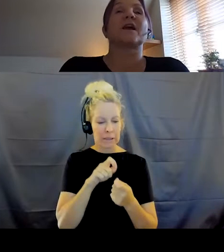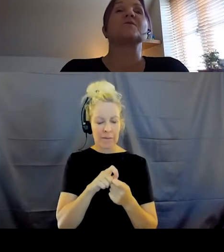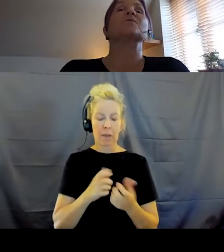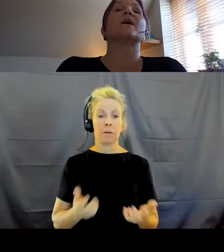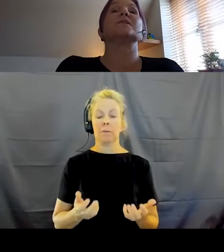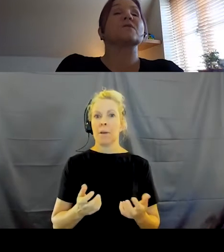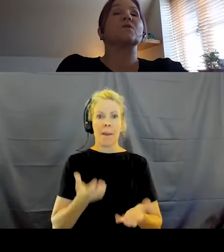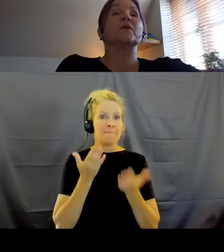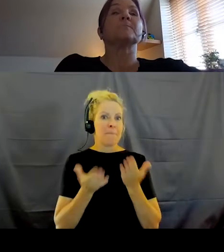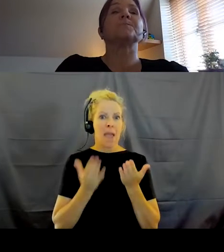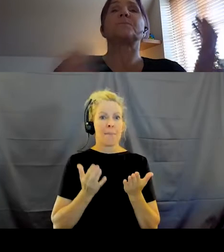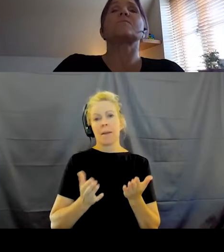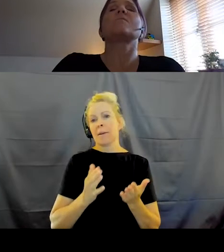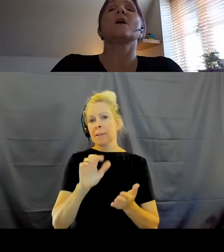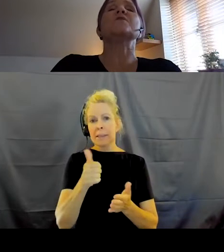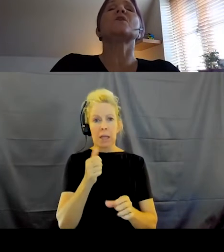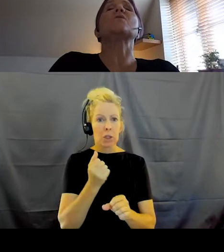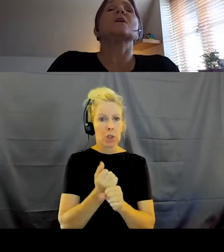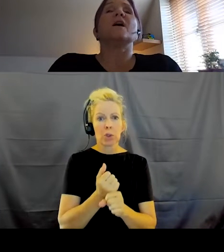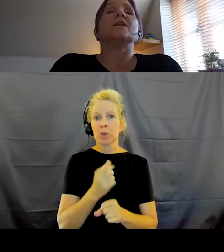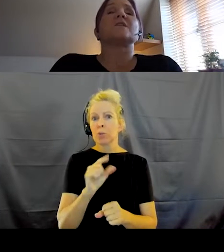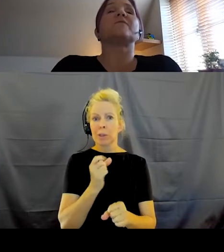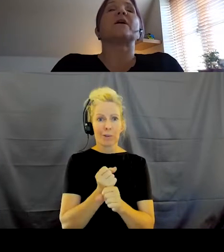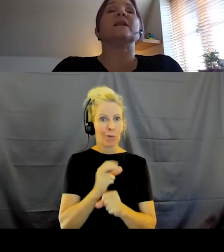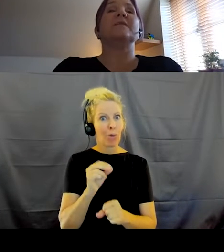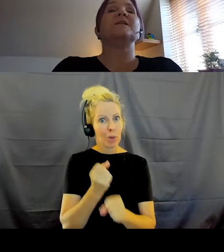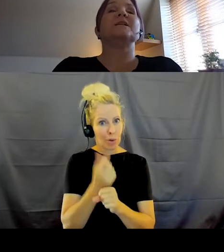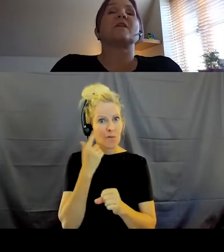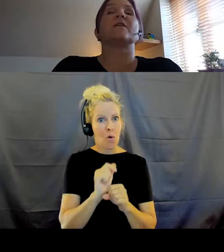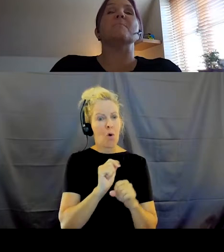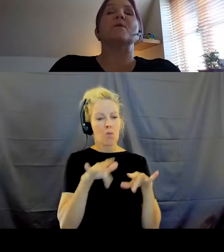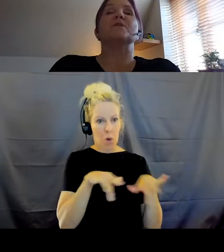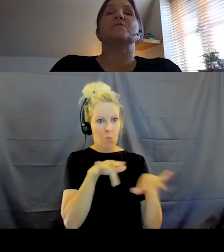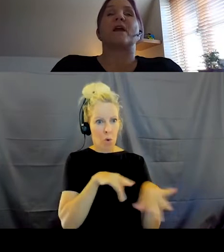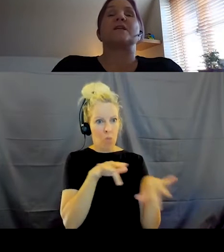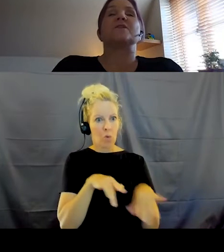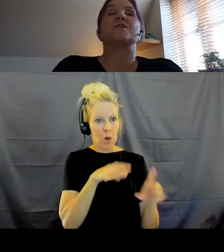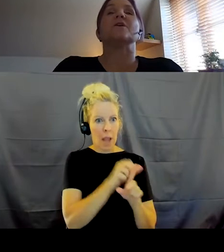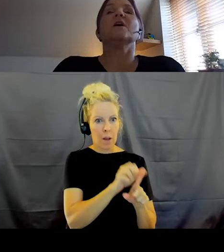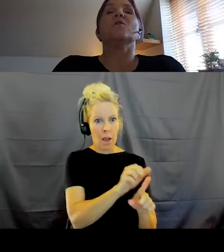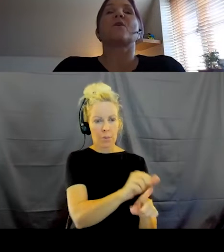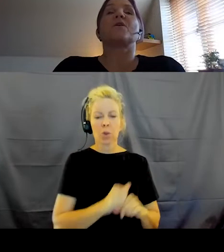capture all of that in a recording. And so it has a very limited emotional range. So although the